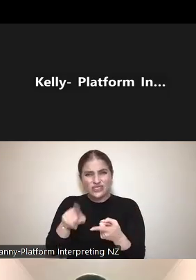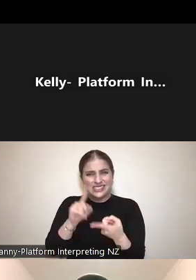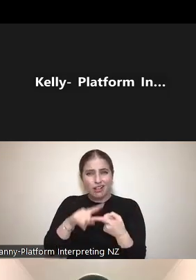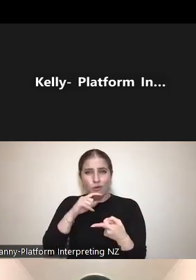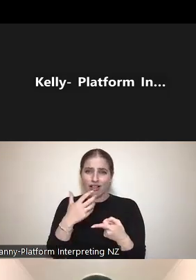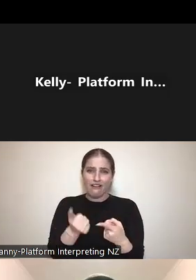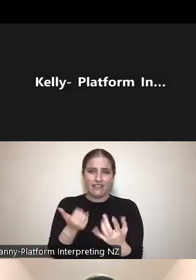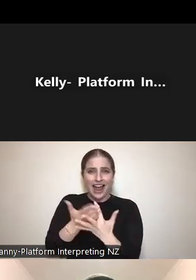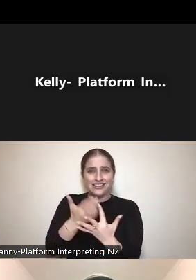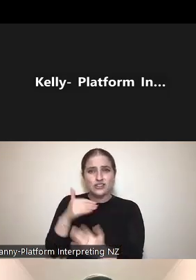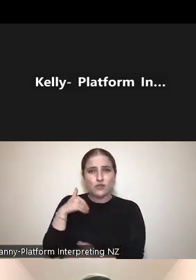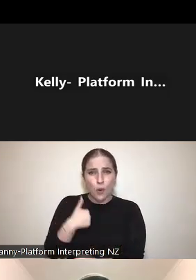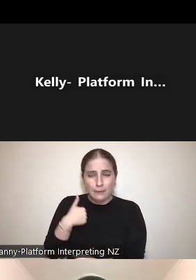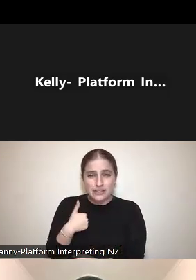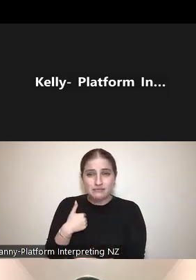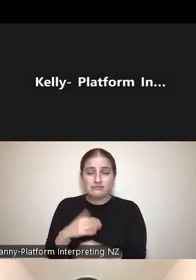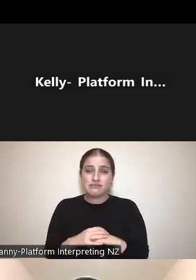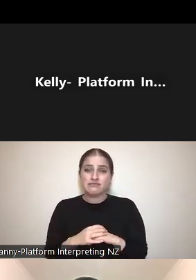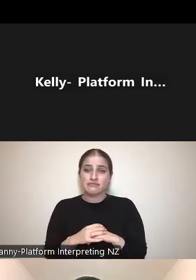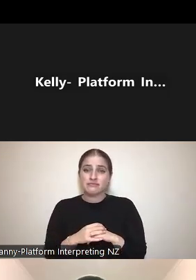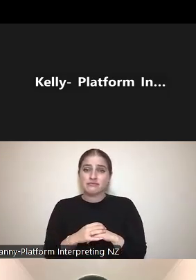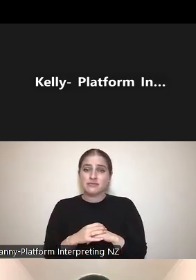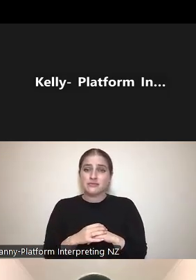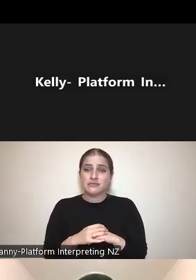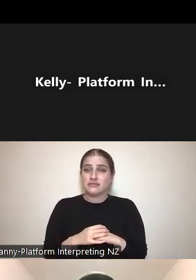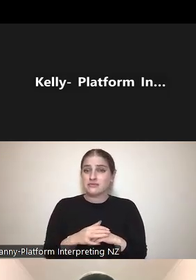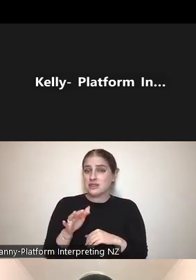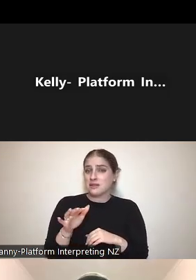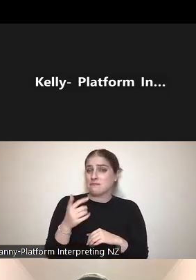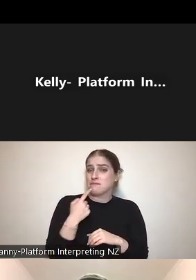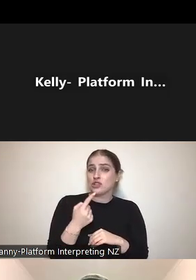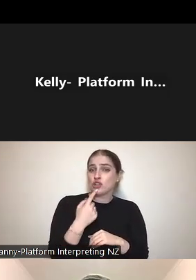access riders might be really useful. Crip hacks are something we